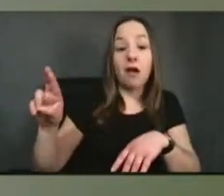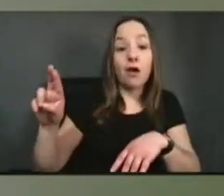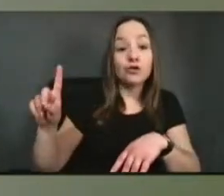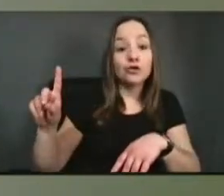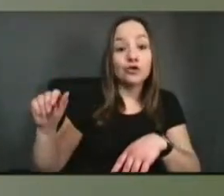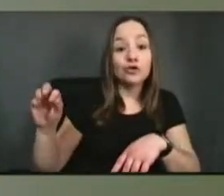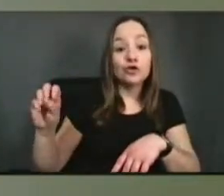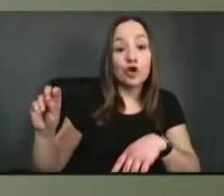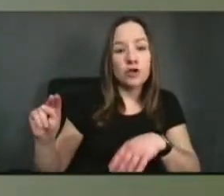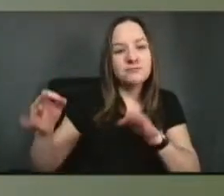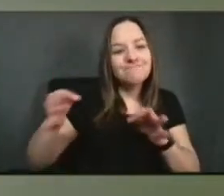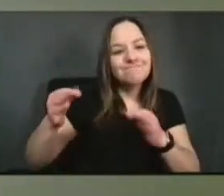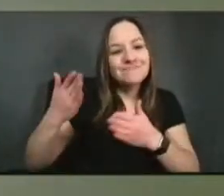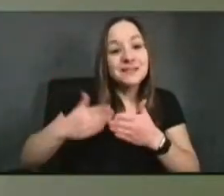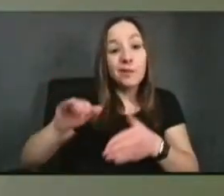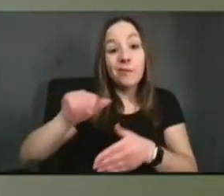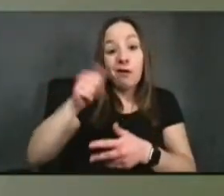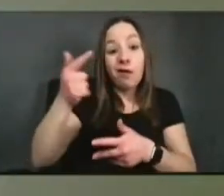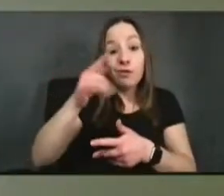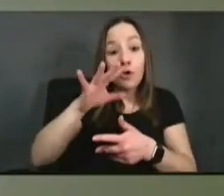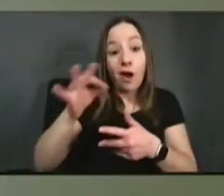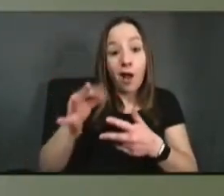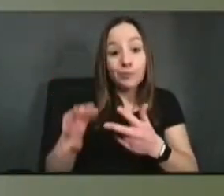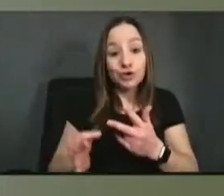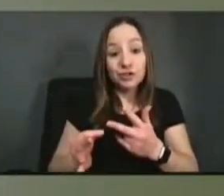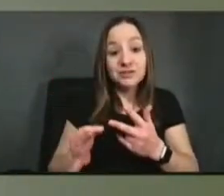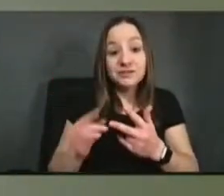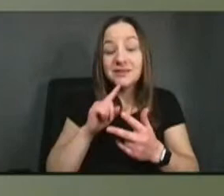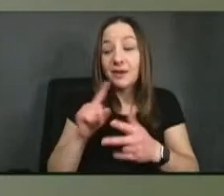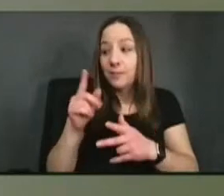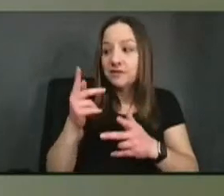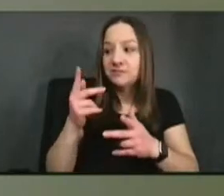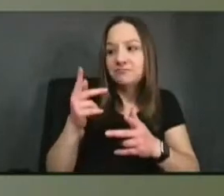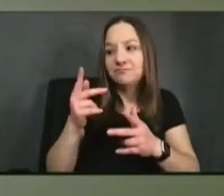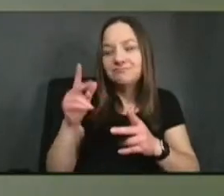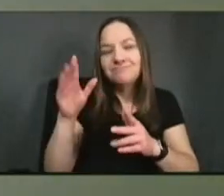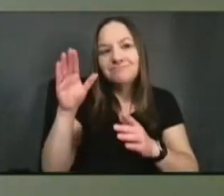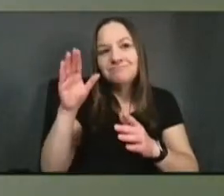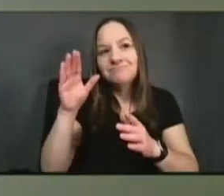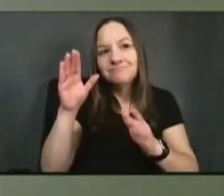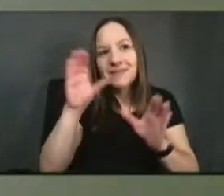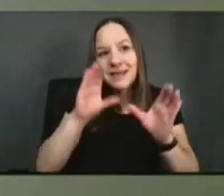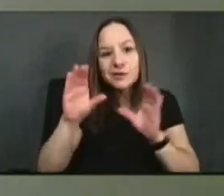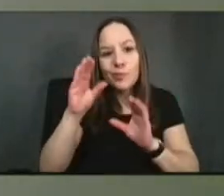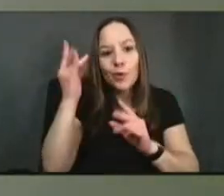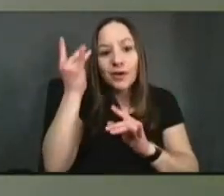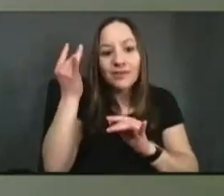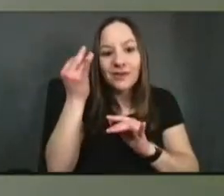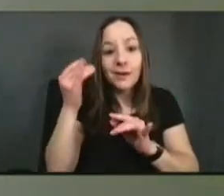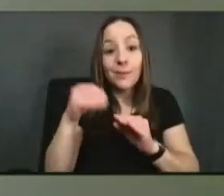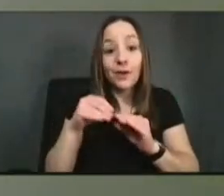that DDawson can also speak to some of the alternatives that